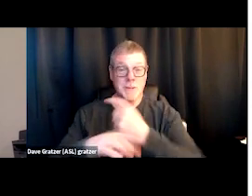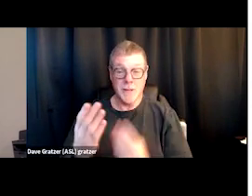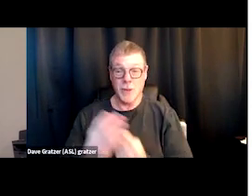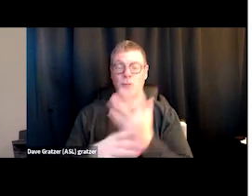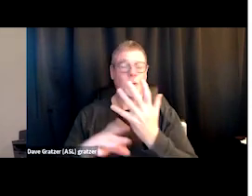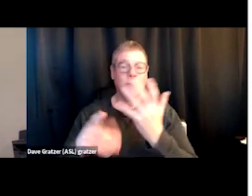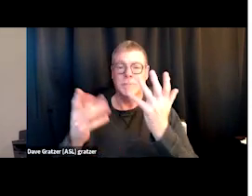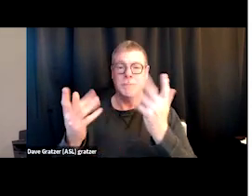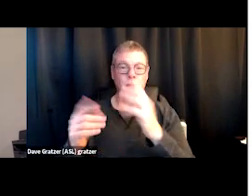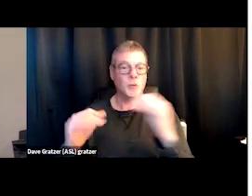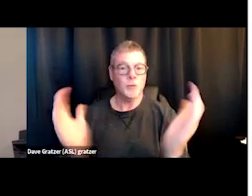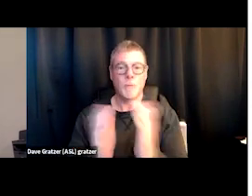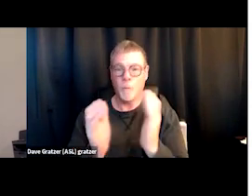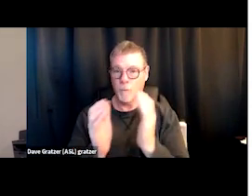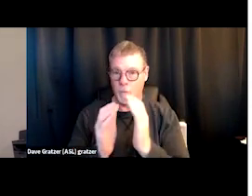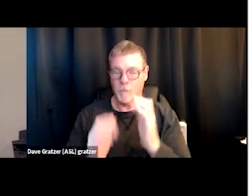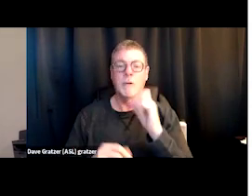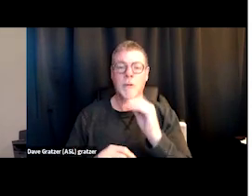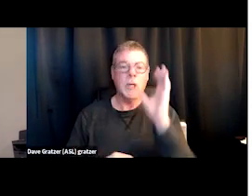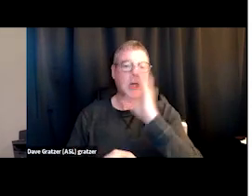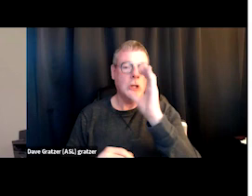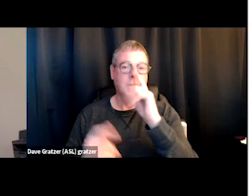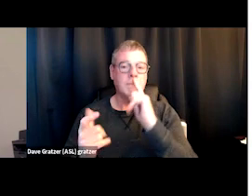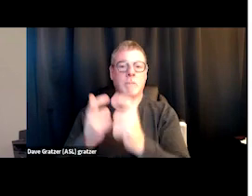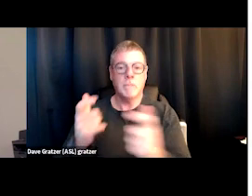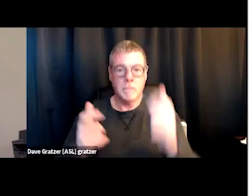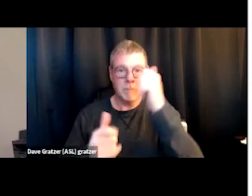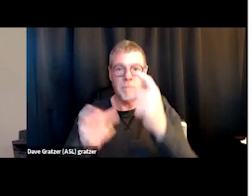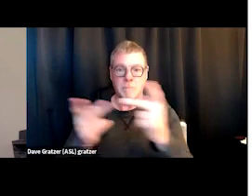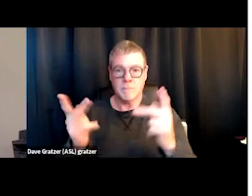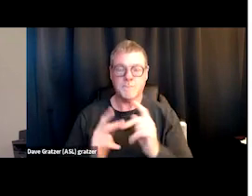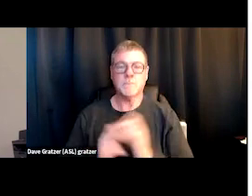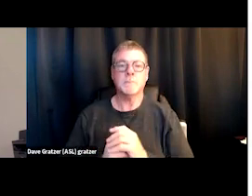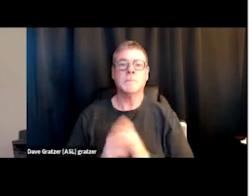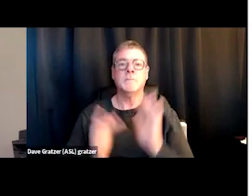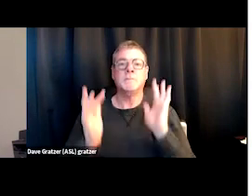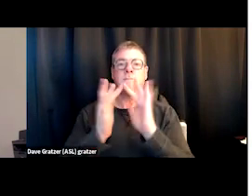And so, we started looking for a larger space, reached out to the state,